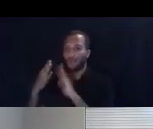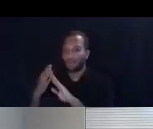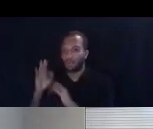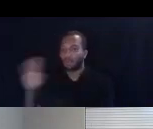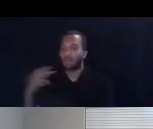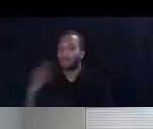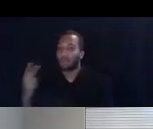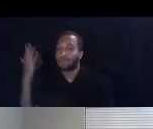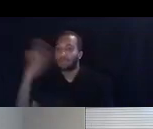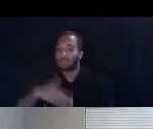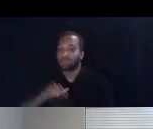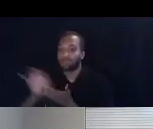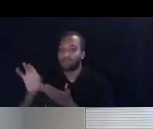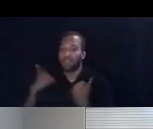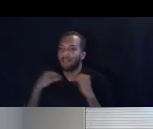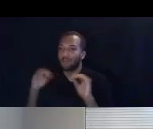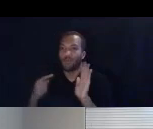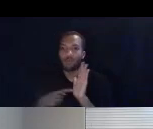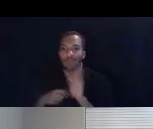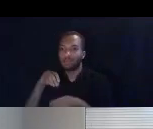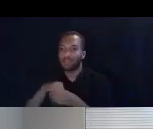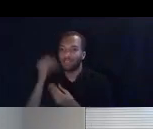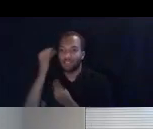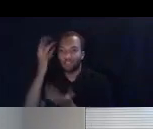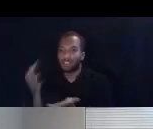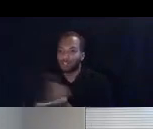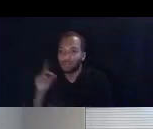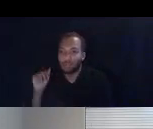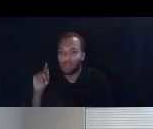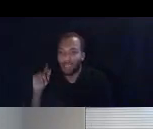There was no representation in our community health needs assessment.